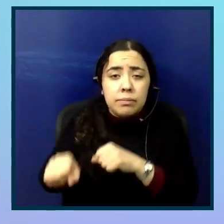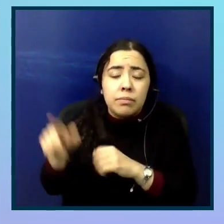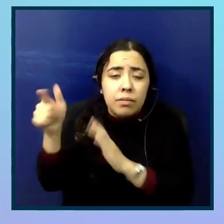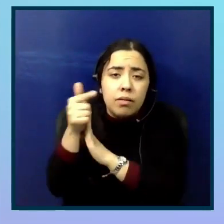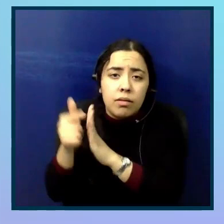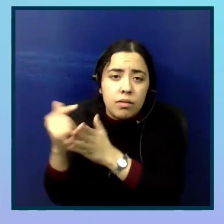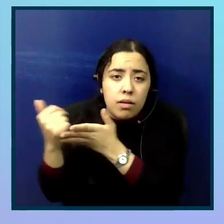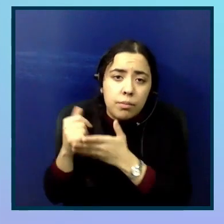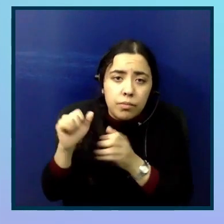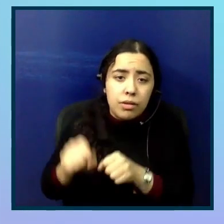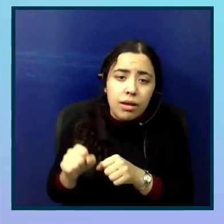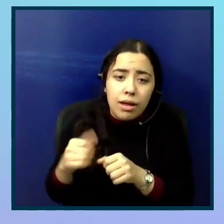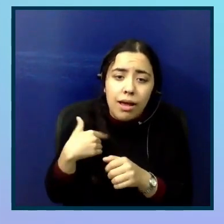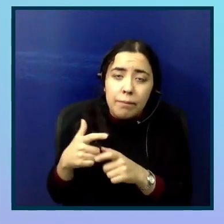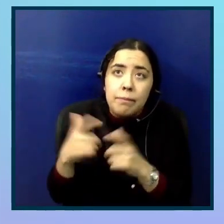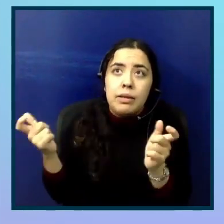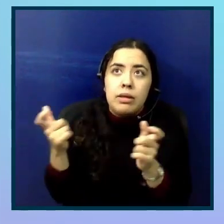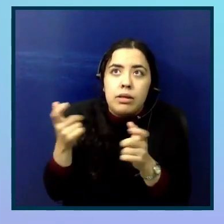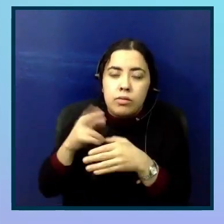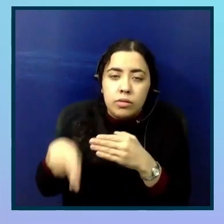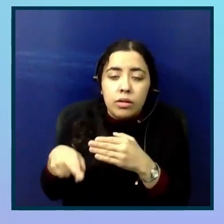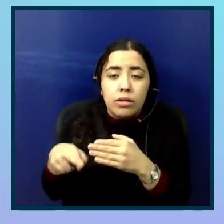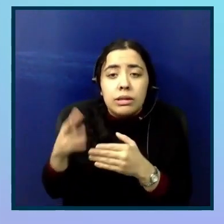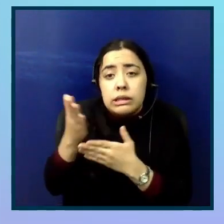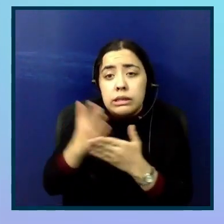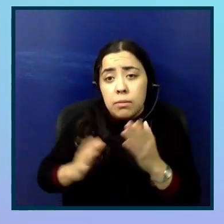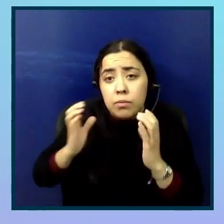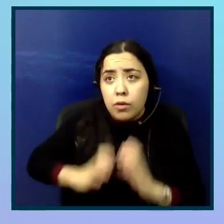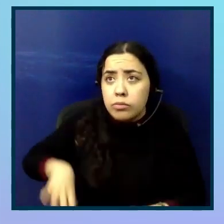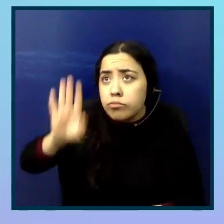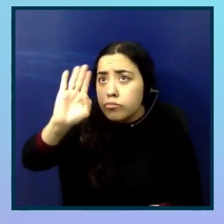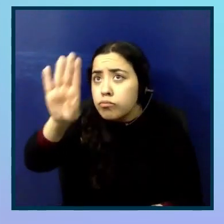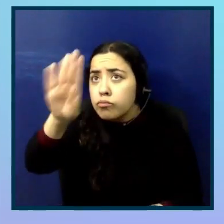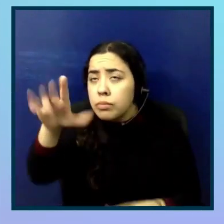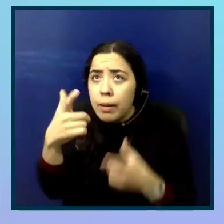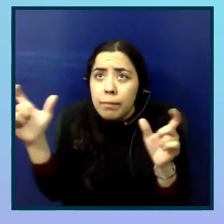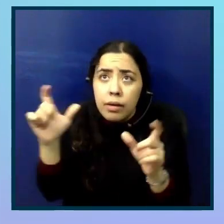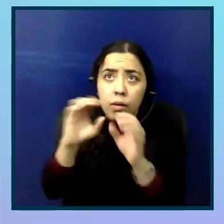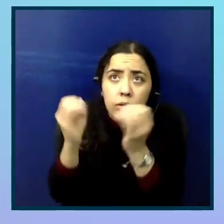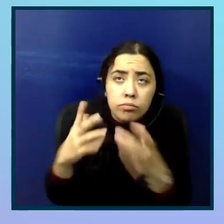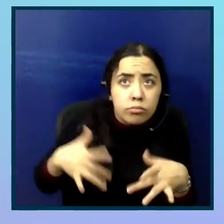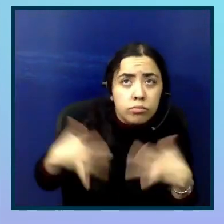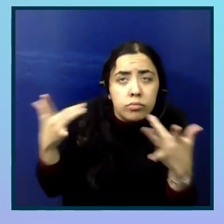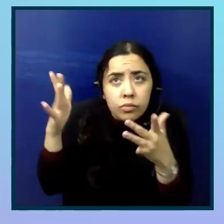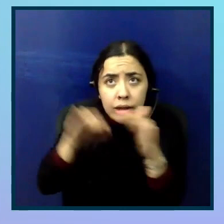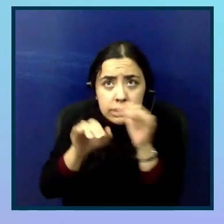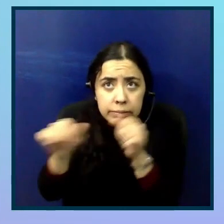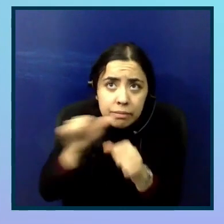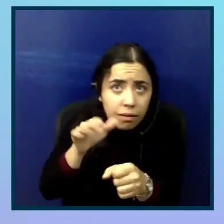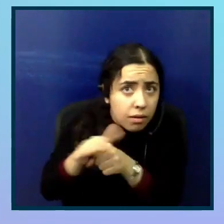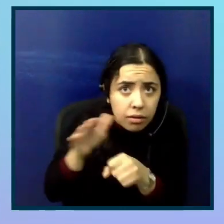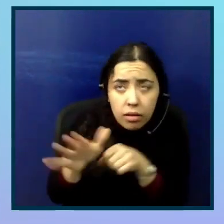big organizations asking specifically about accessibility, not just because they have internal employee resource groups